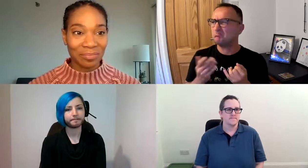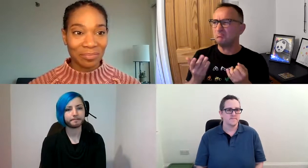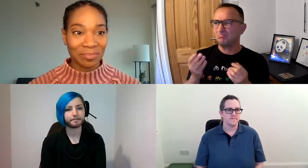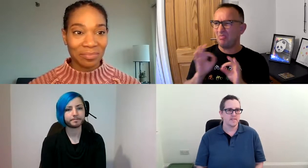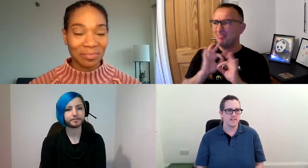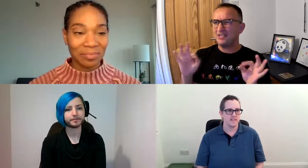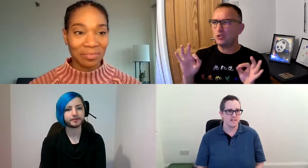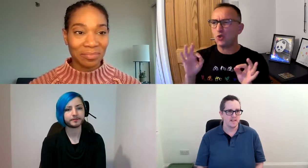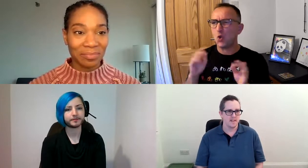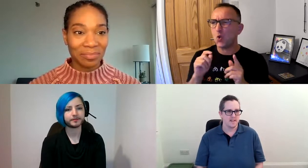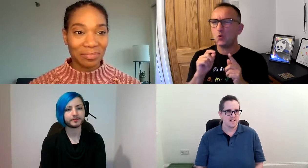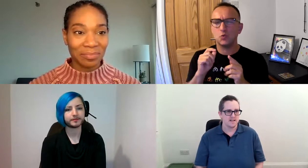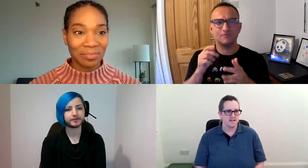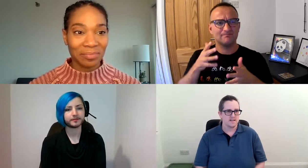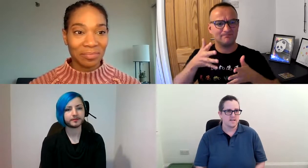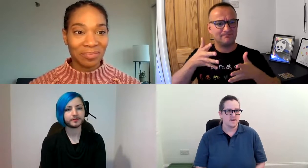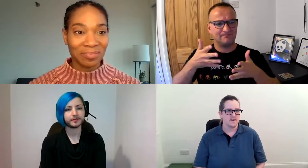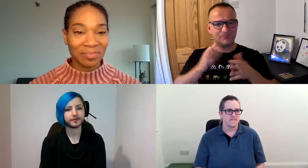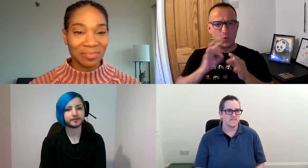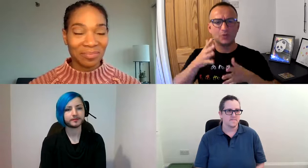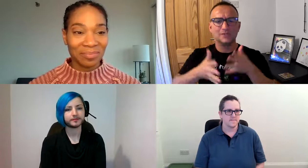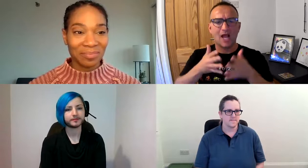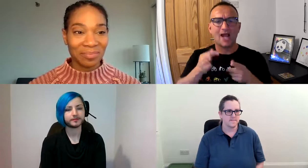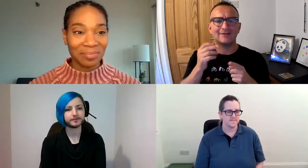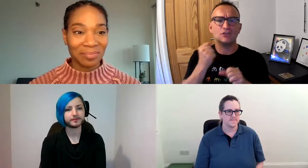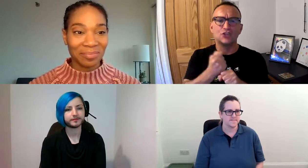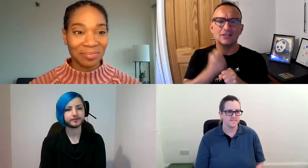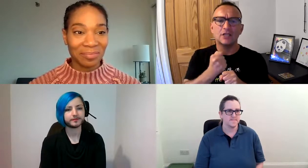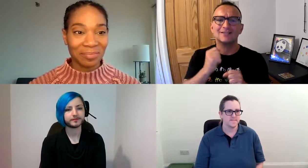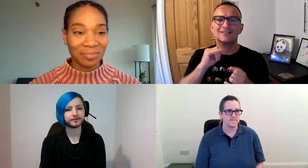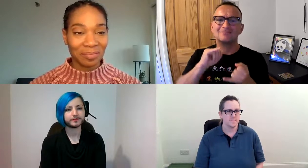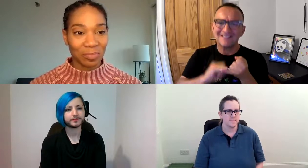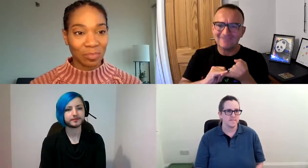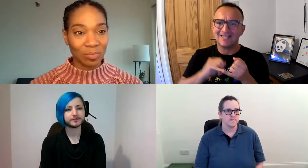in some ways I suppose my thought was also who am I to